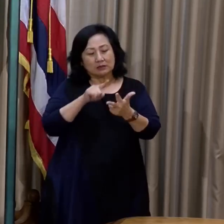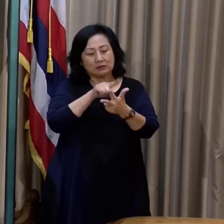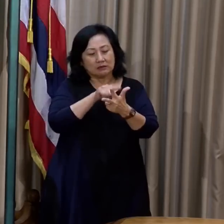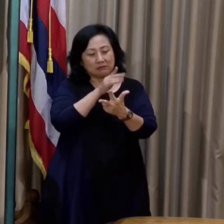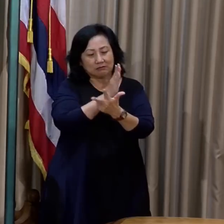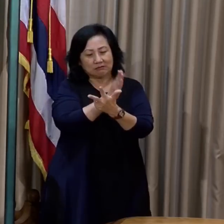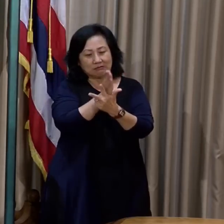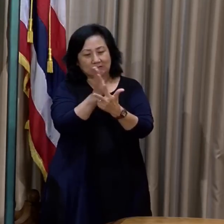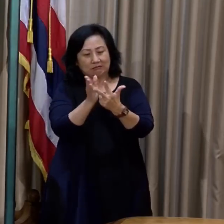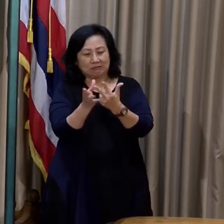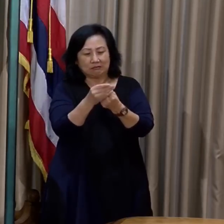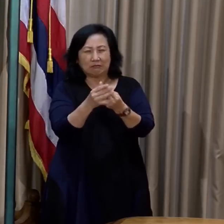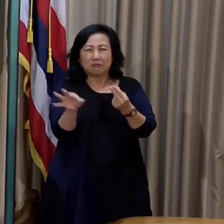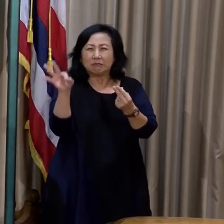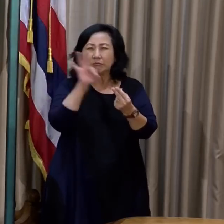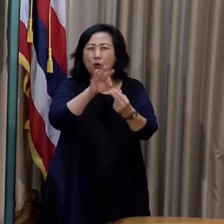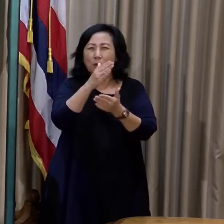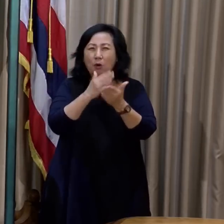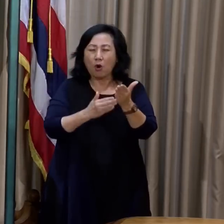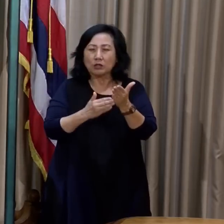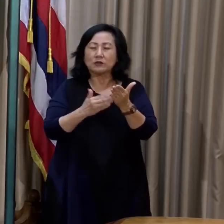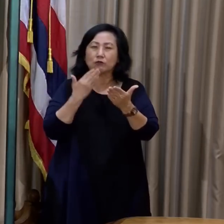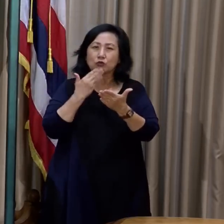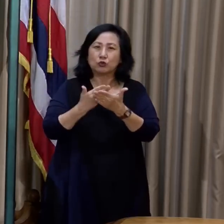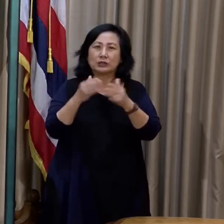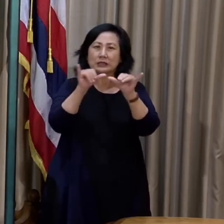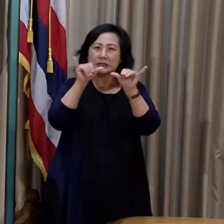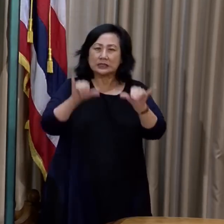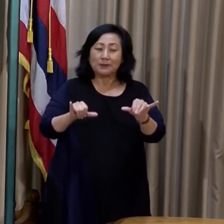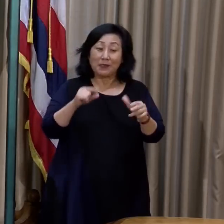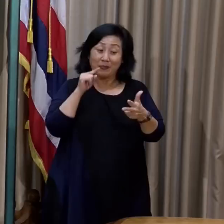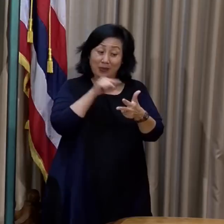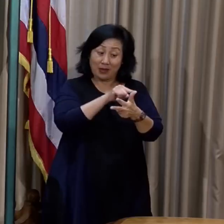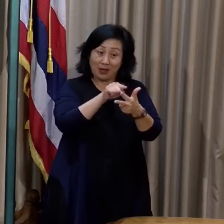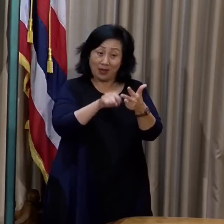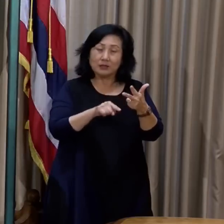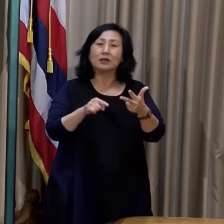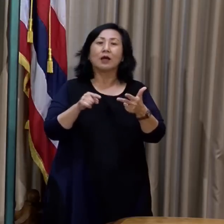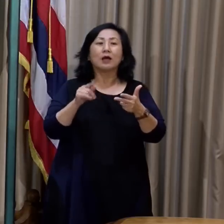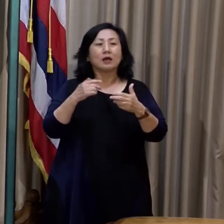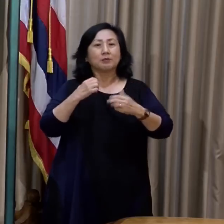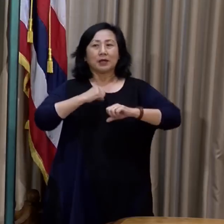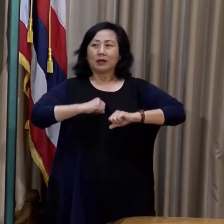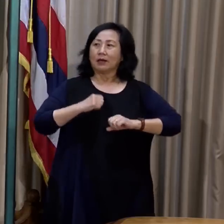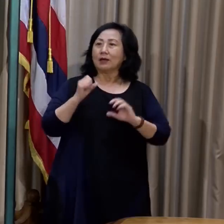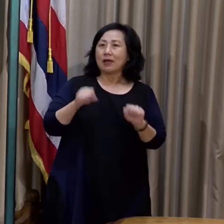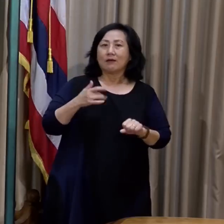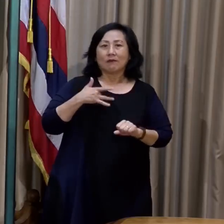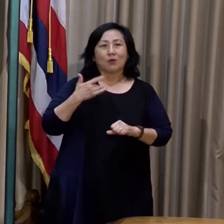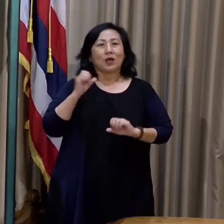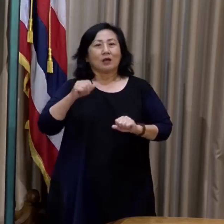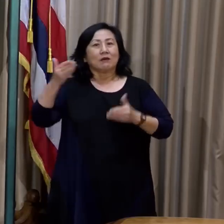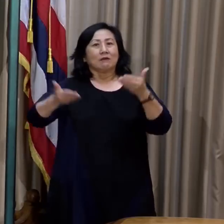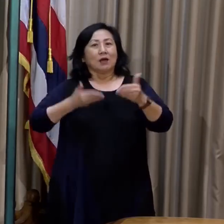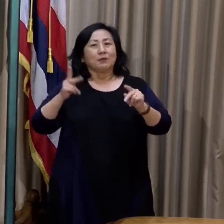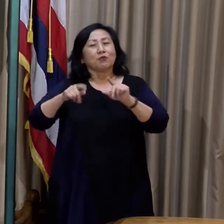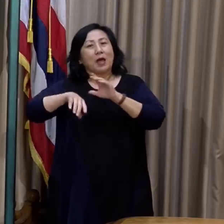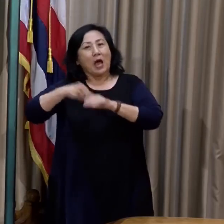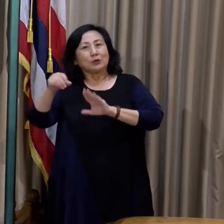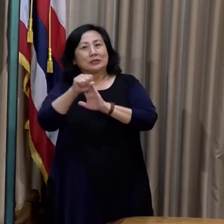WE DO KNOW THE TESTING AND SCREENING, AND CONTACT TRACING ARE ALL CRITICAL COMPONENTS OF A